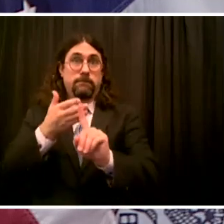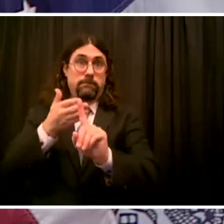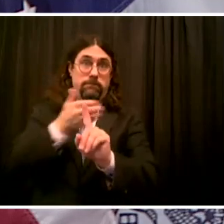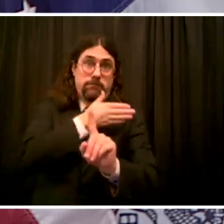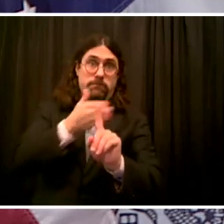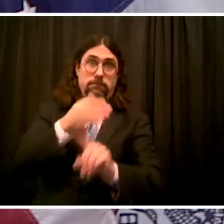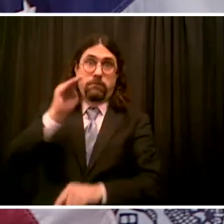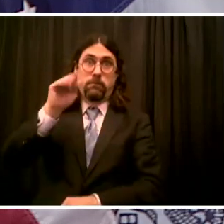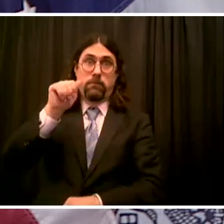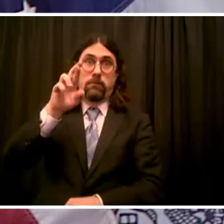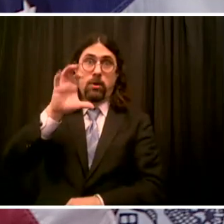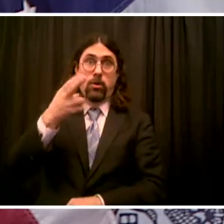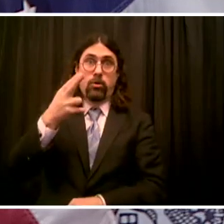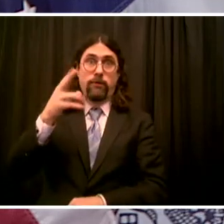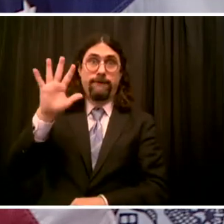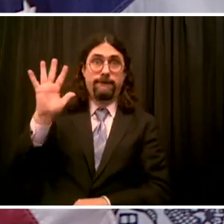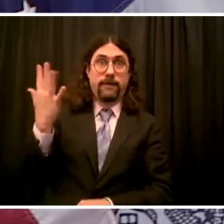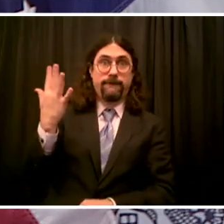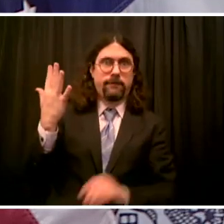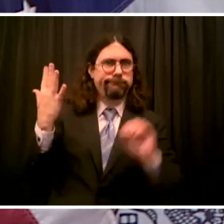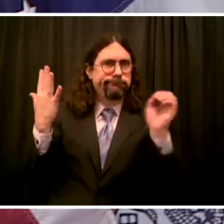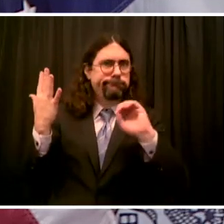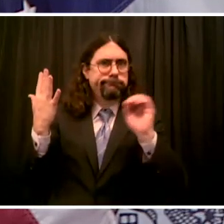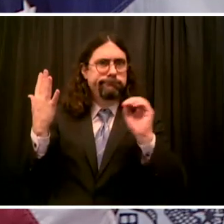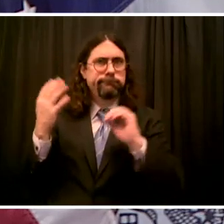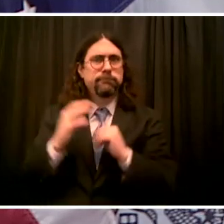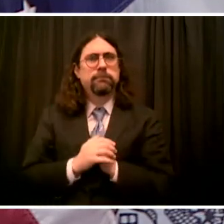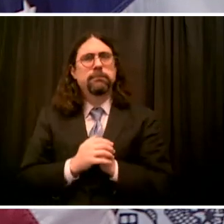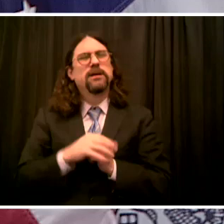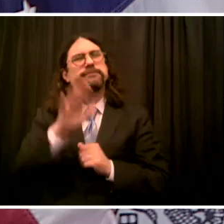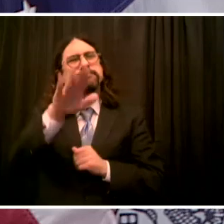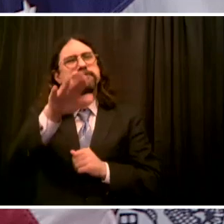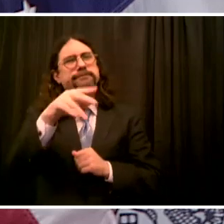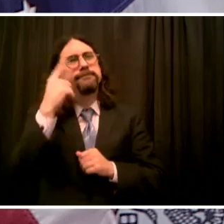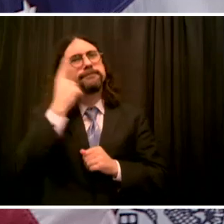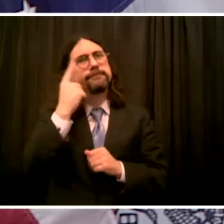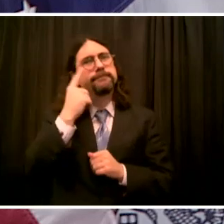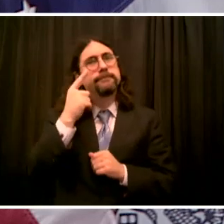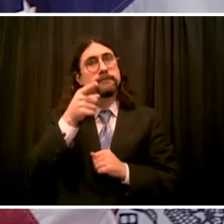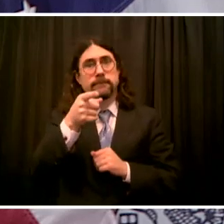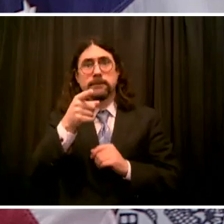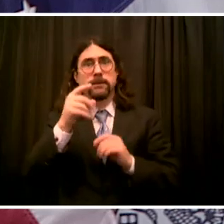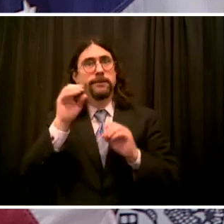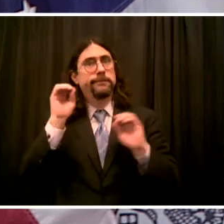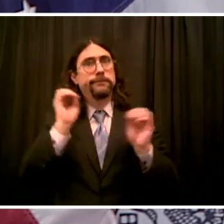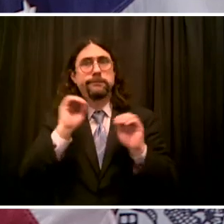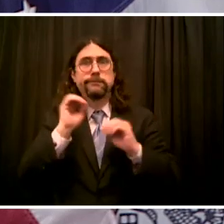5th. I'M WONDERINGWH Y HASN'T THE DEPARTMENT MADE ITSELF AVAILABLE FOR QUETISON S